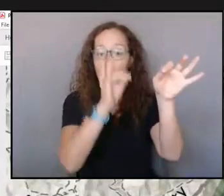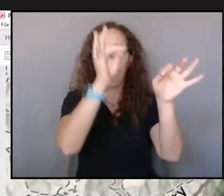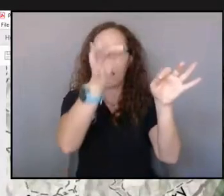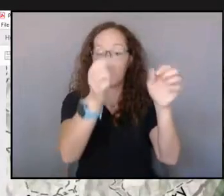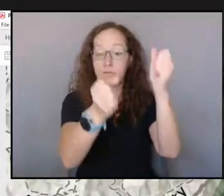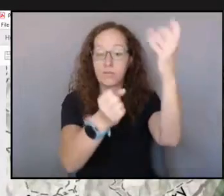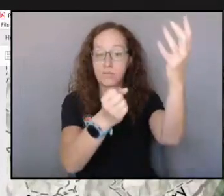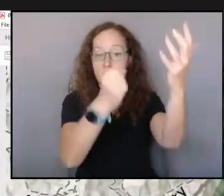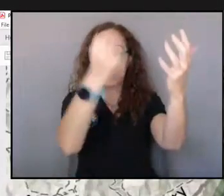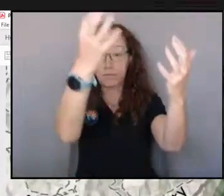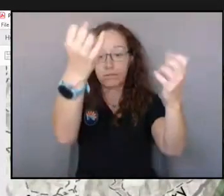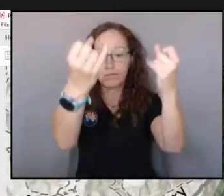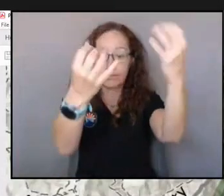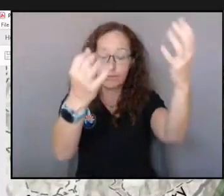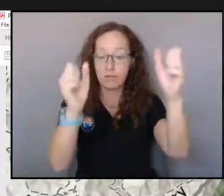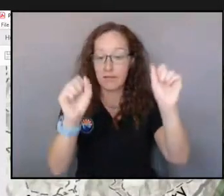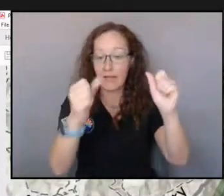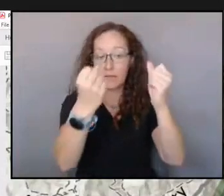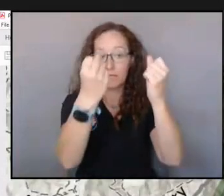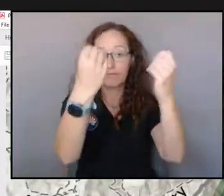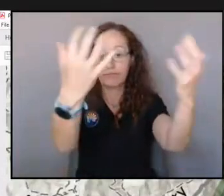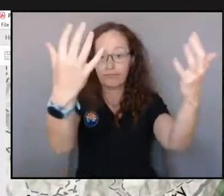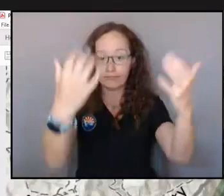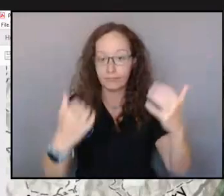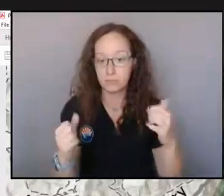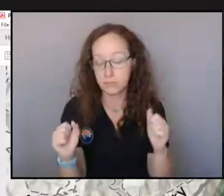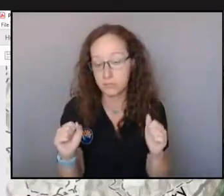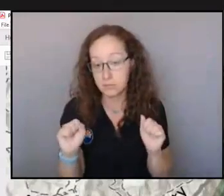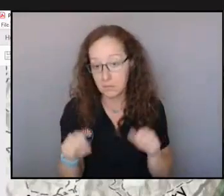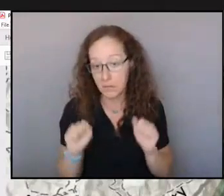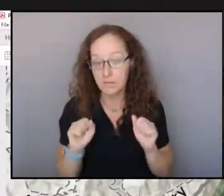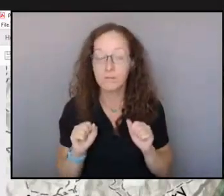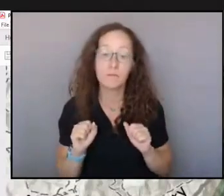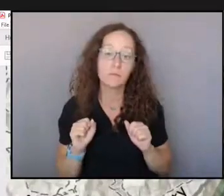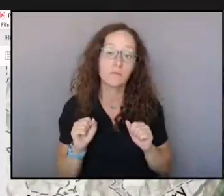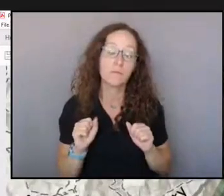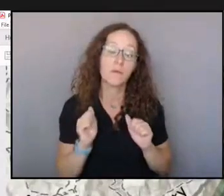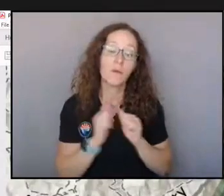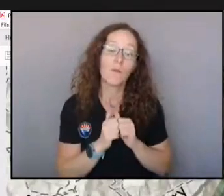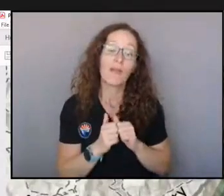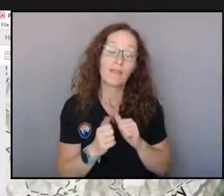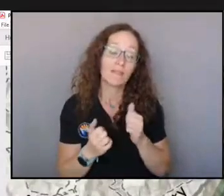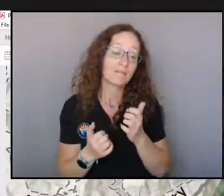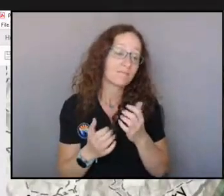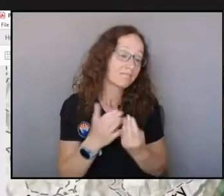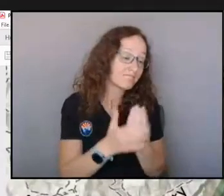THE WAY THE FUELS ARE MOISTENED UP, I'M NOT EXPECTING ANY KIND OF SPOTS OR ROLLOUTS OR NEW STARTS FROM